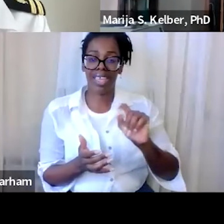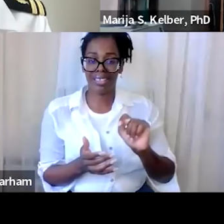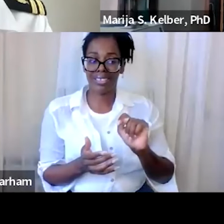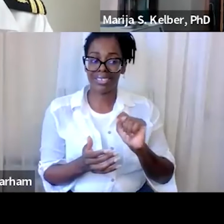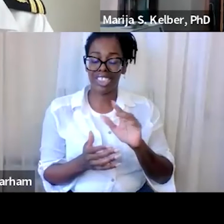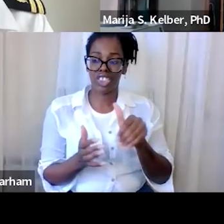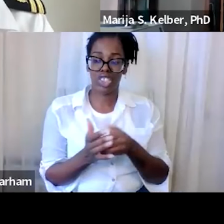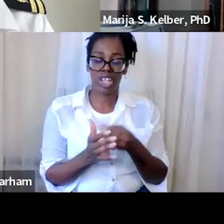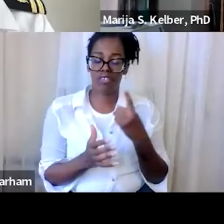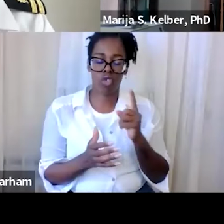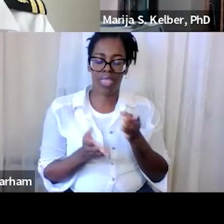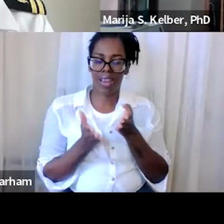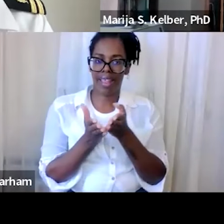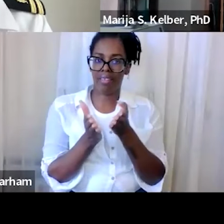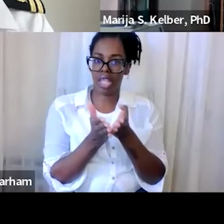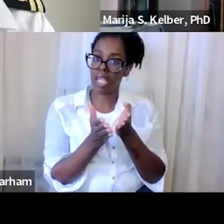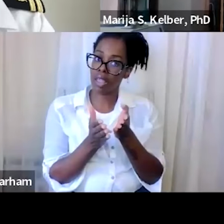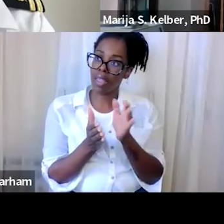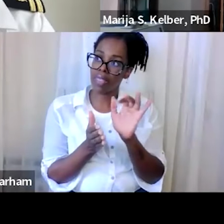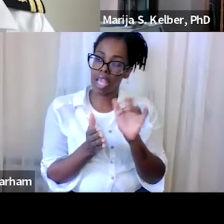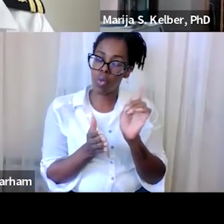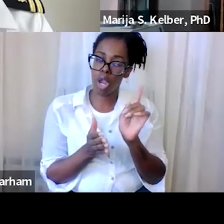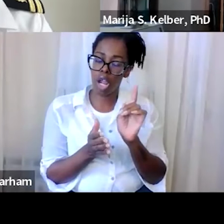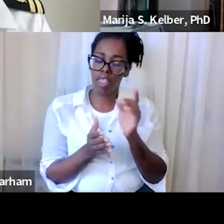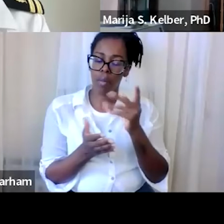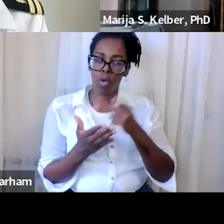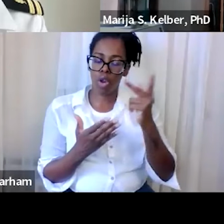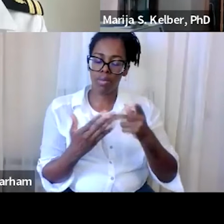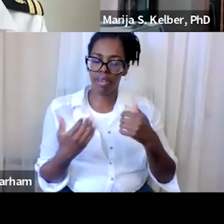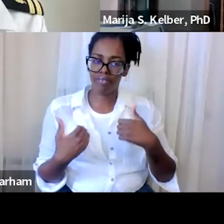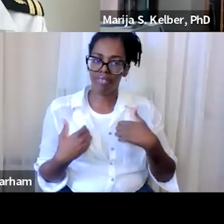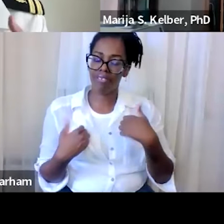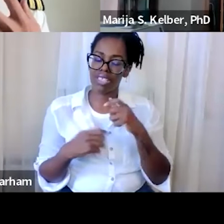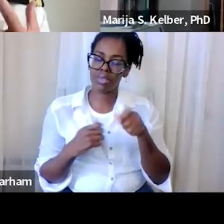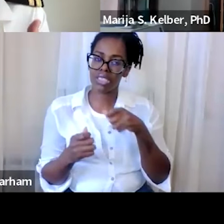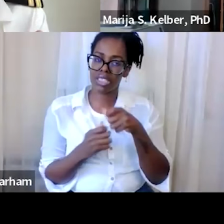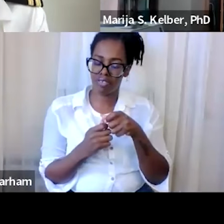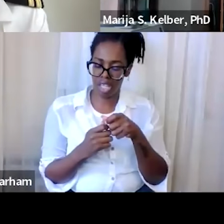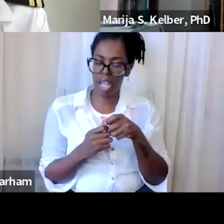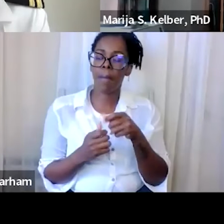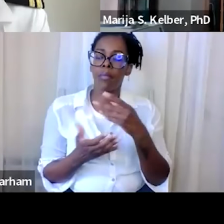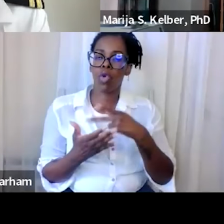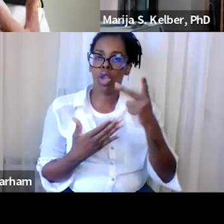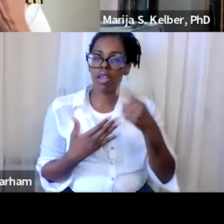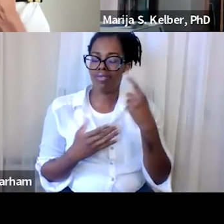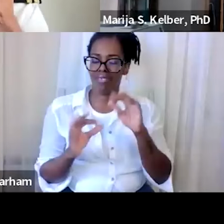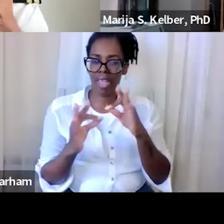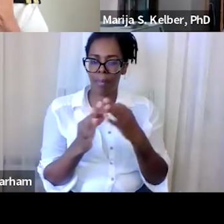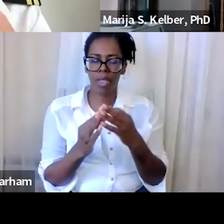they are also where all of the programs live. So there are a number of programs, again, specific for dependents. There was once a program called FOCUS,